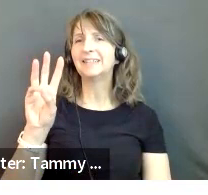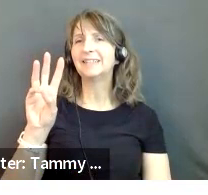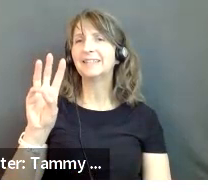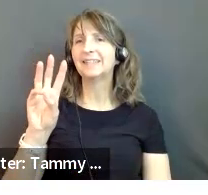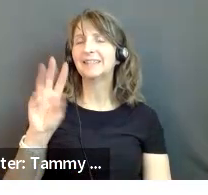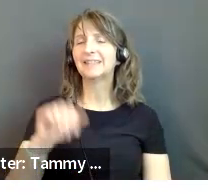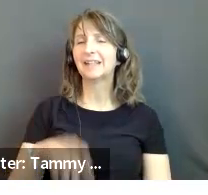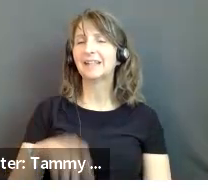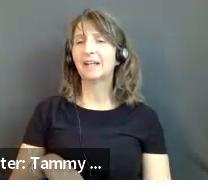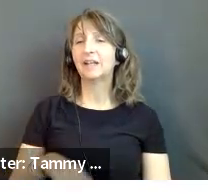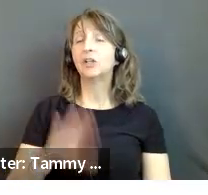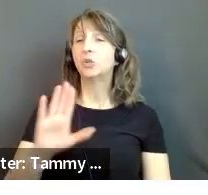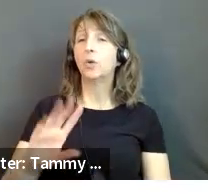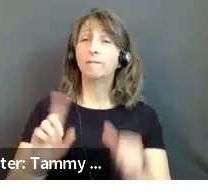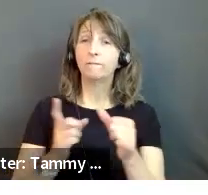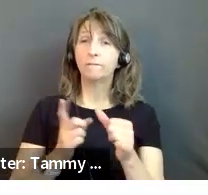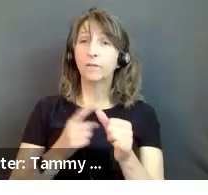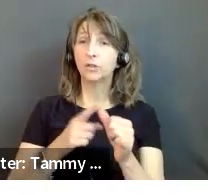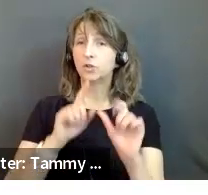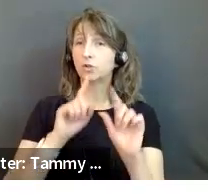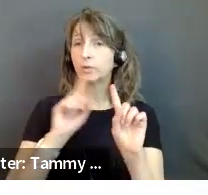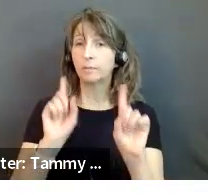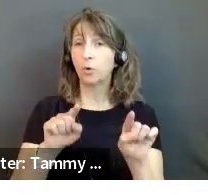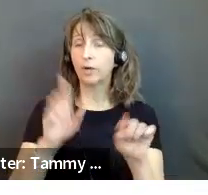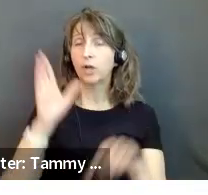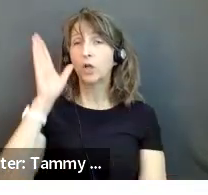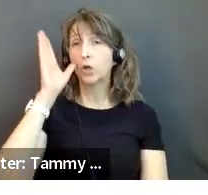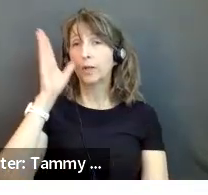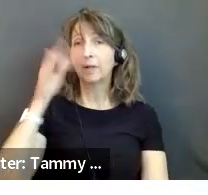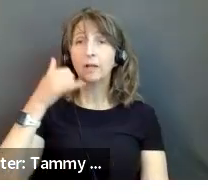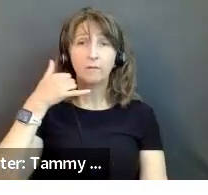And follow up with your, cover letter and paste ups. And then from there, you have several options of how you can.